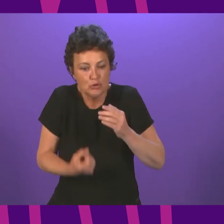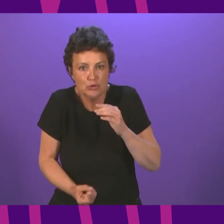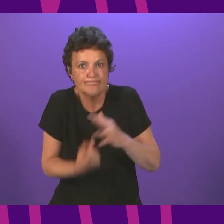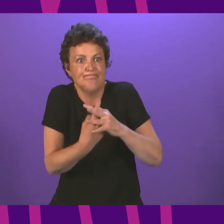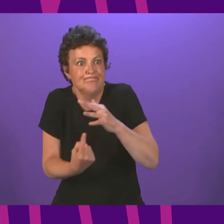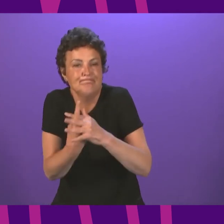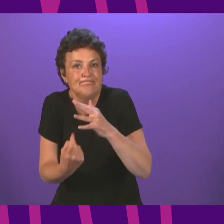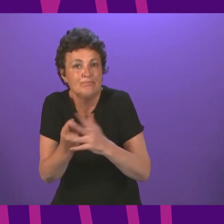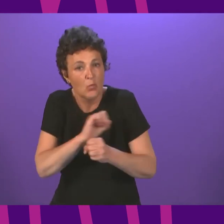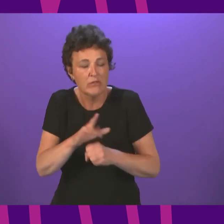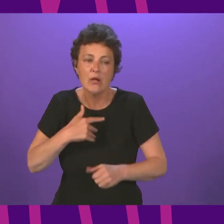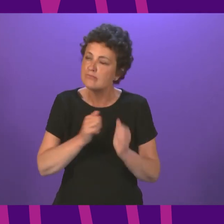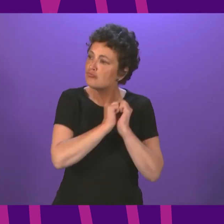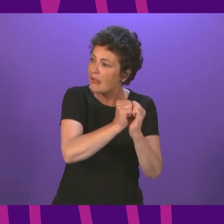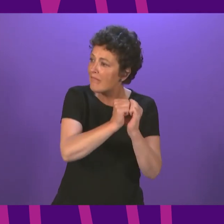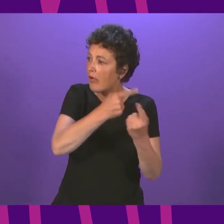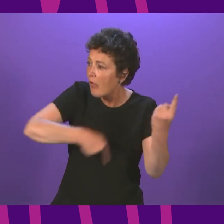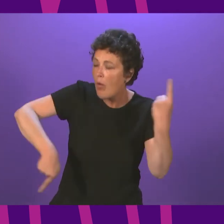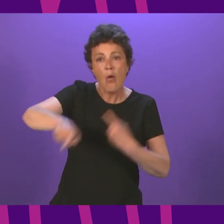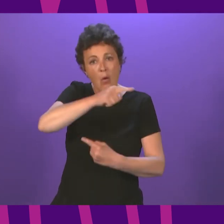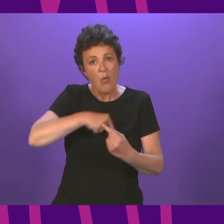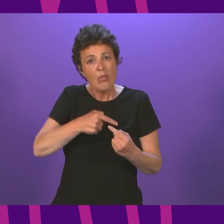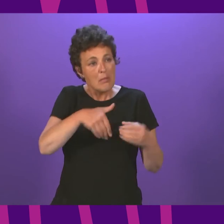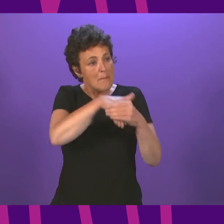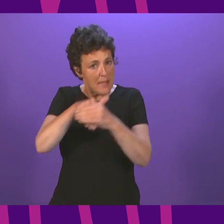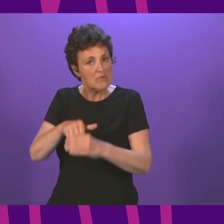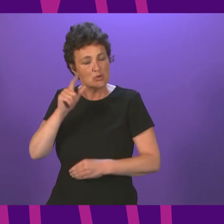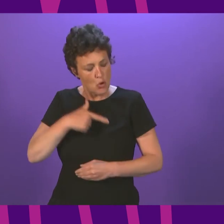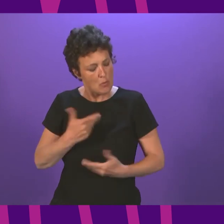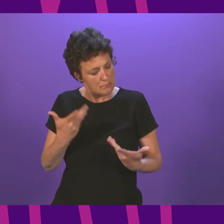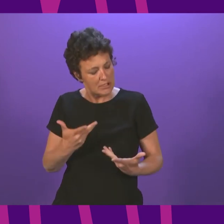the extensive system of reporting that is already in place. The first Scottish coronavirus acts put in place a robust reporting regime to deliver